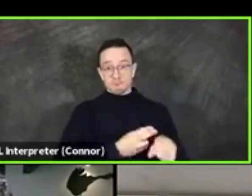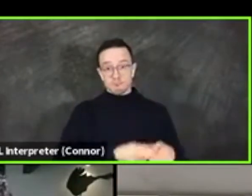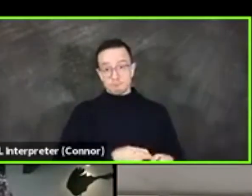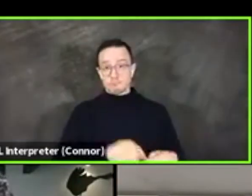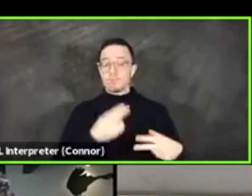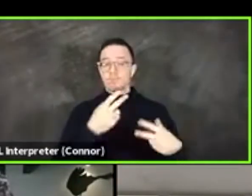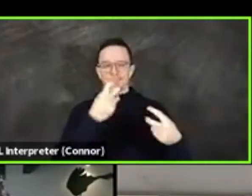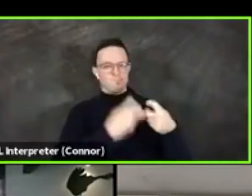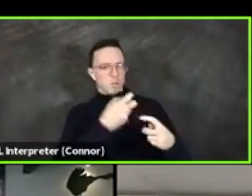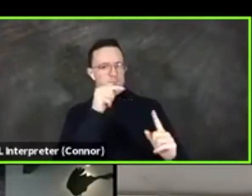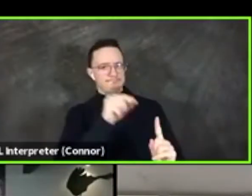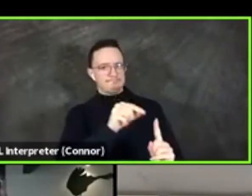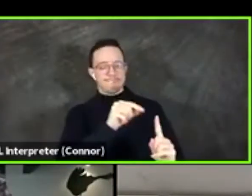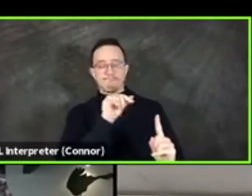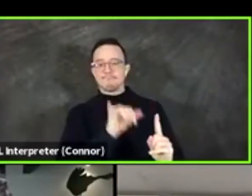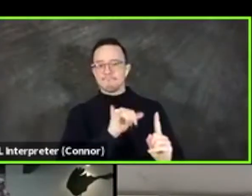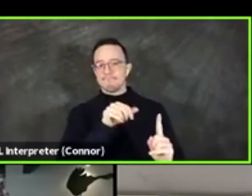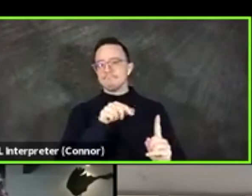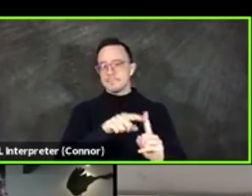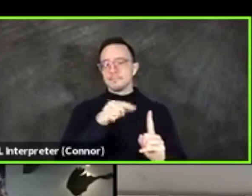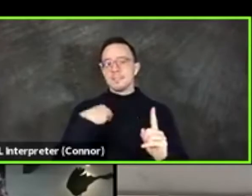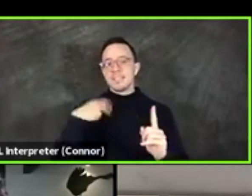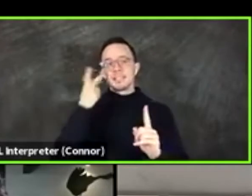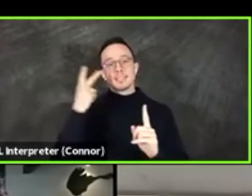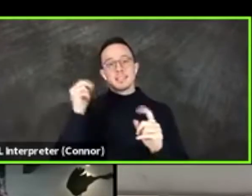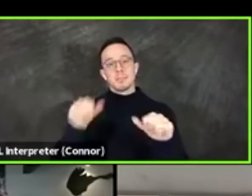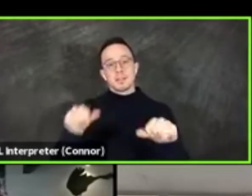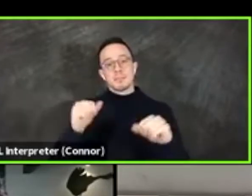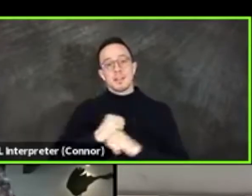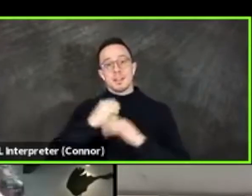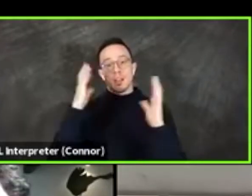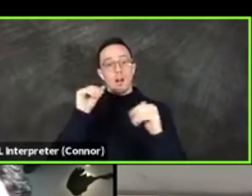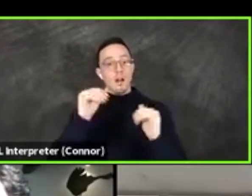THAT THE REPRODUCTION, OF PERFORMANCES OF INDIGENEITY,